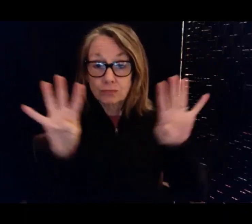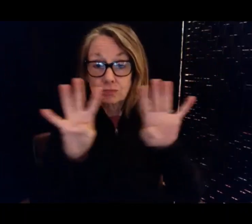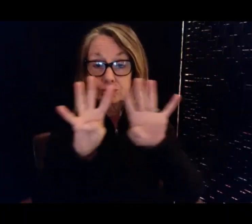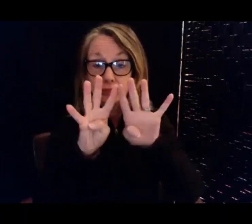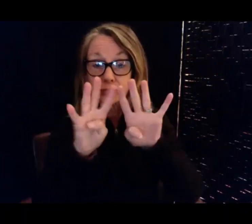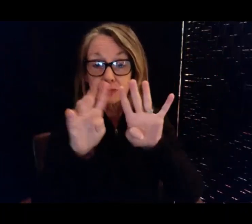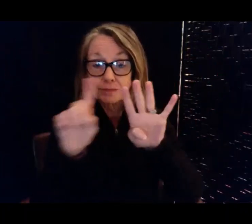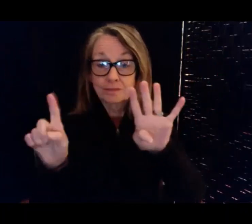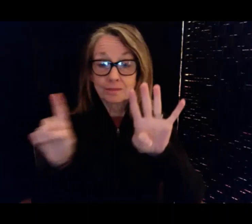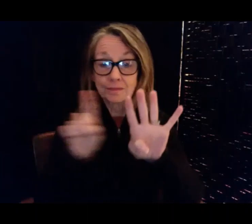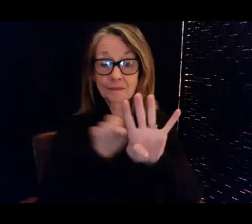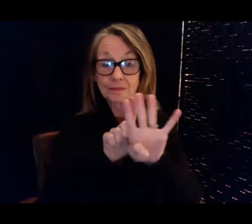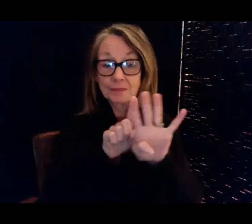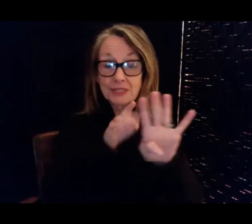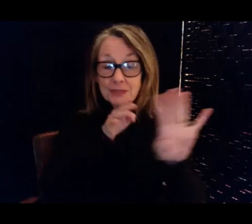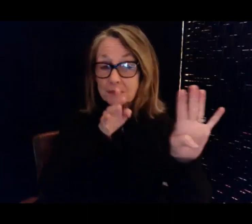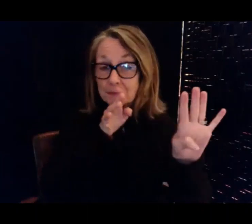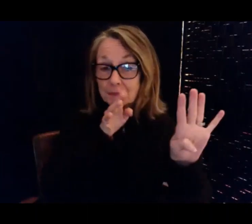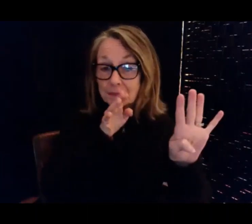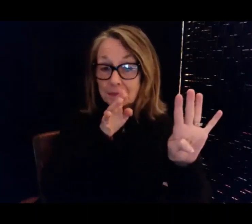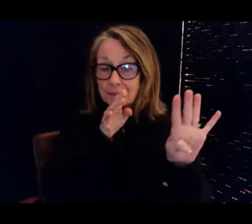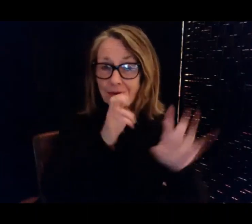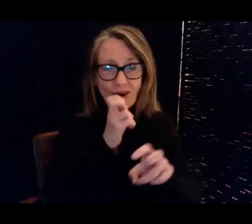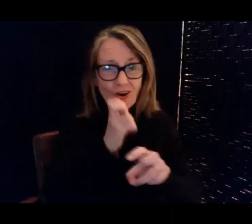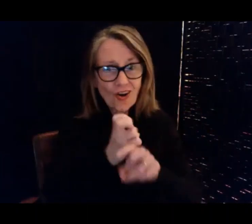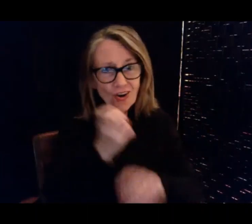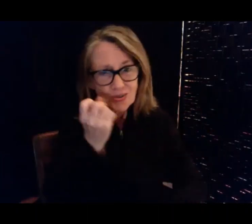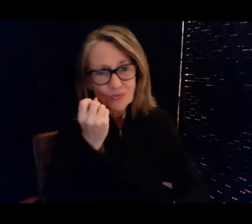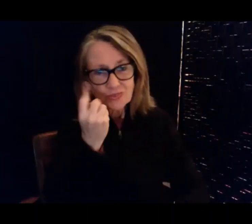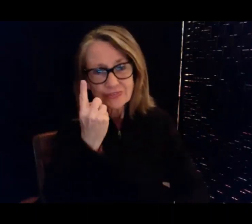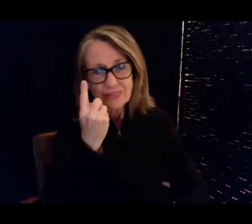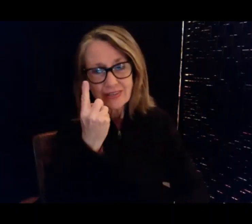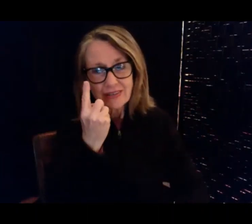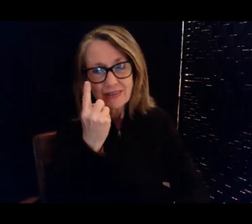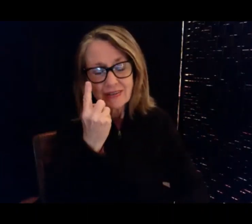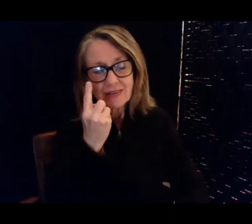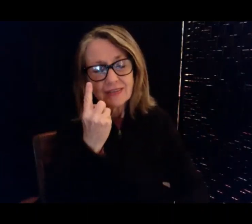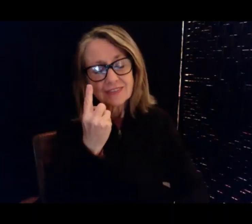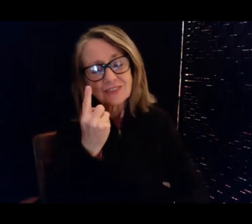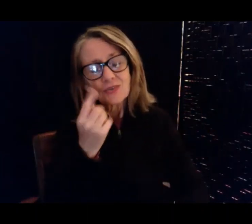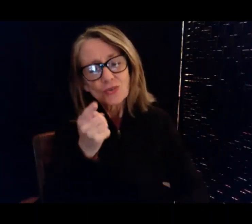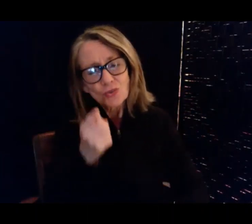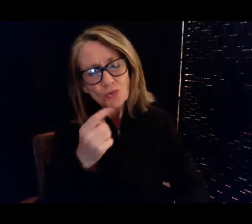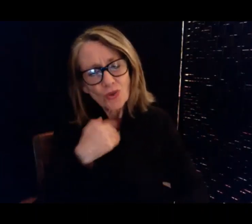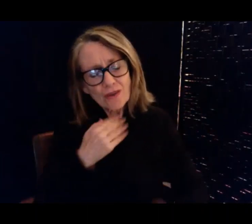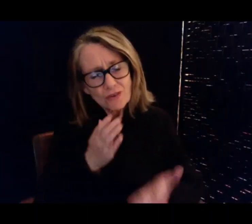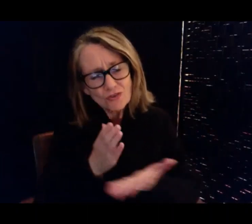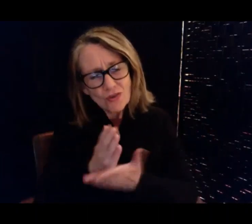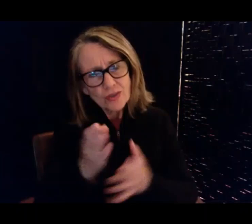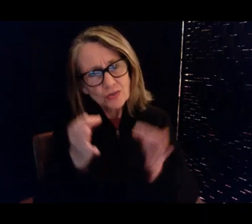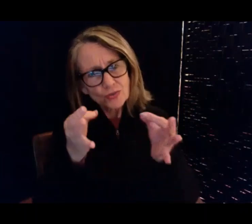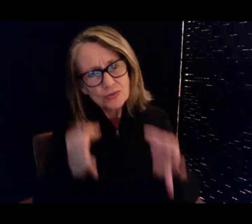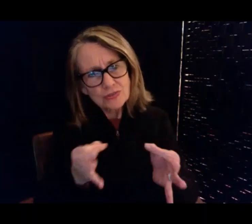understand them so just know that you have the right to decide your care this